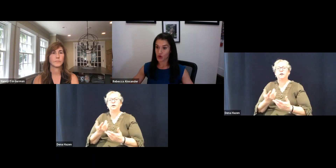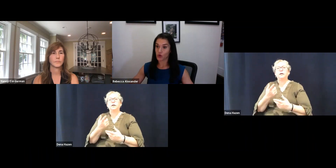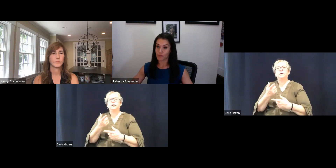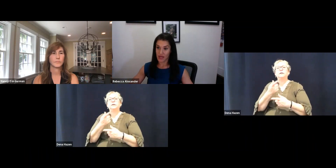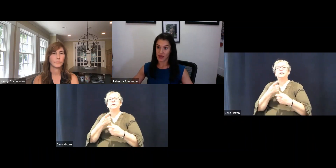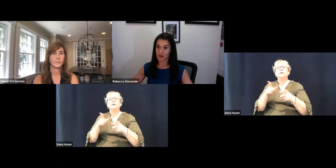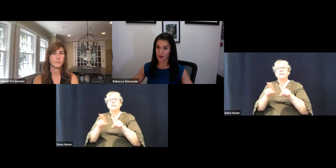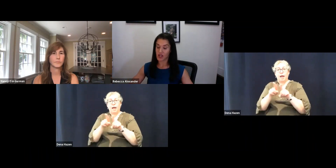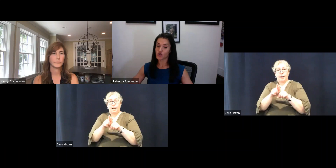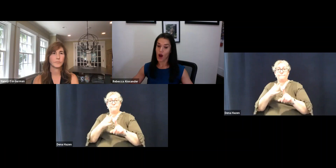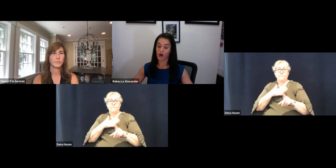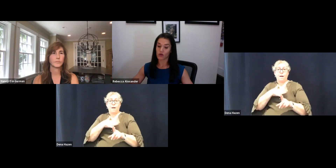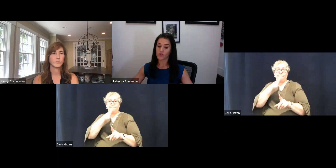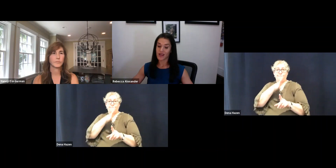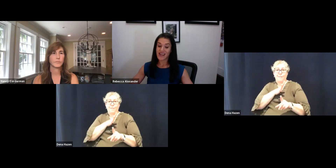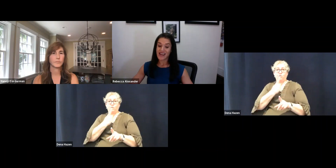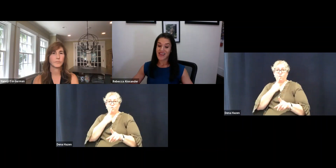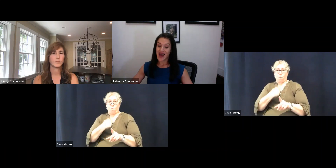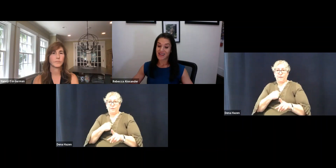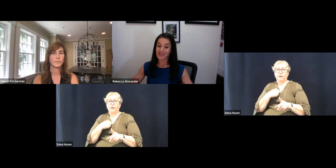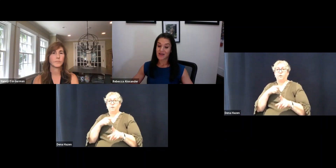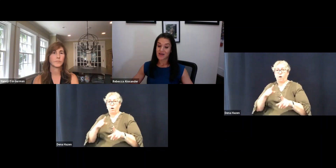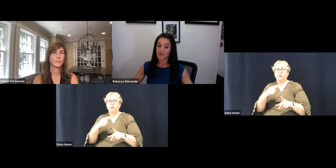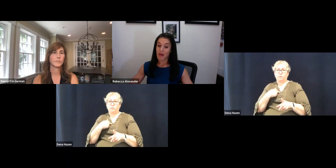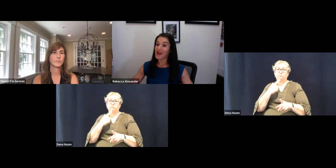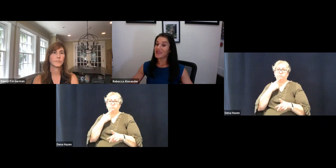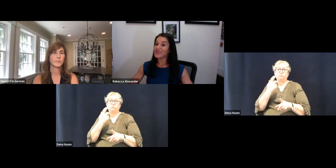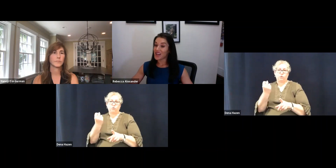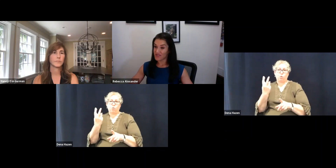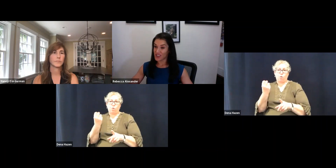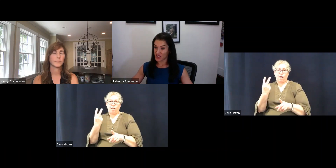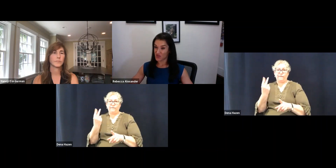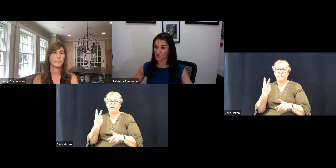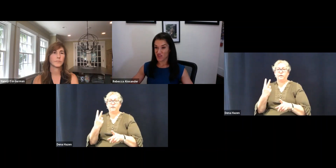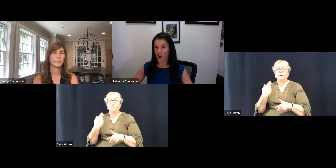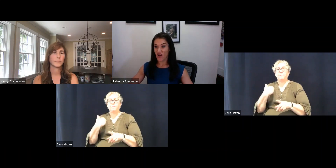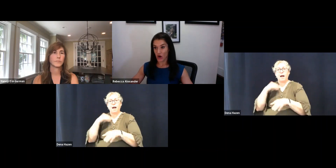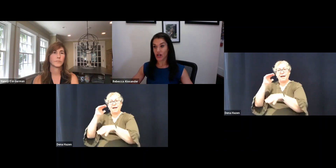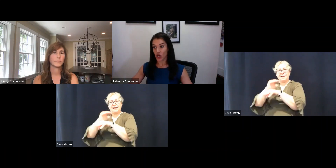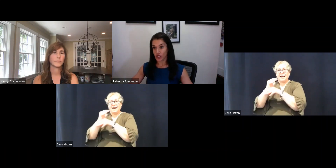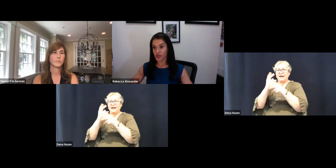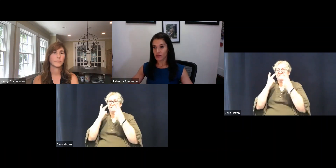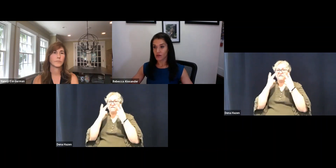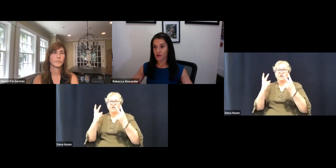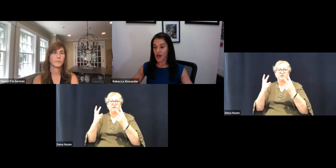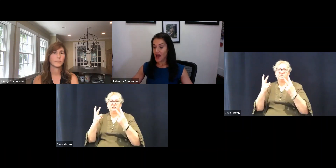told me at 12 that my night vision was not very good,